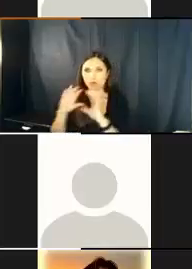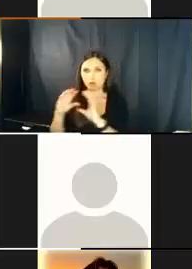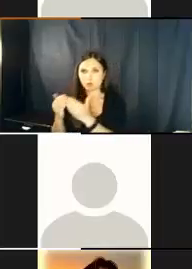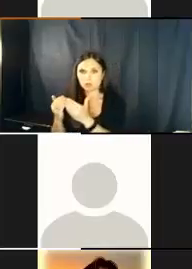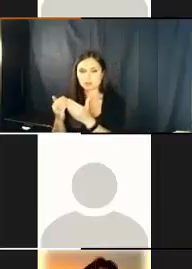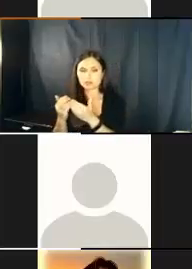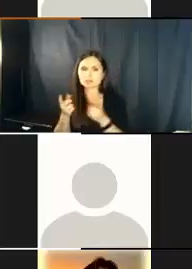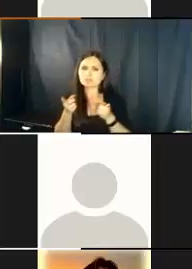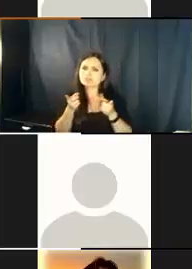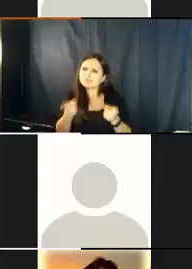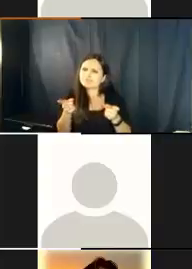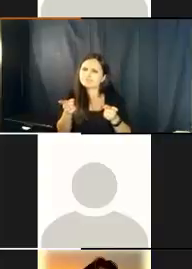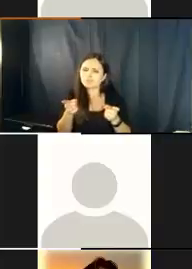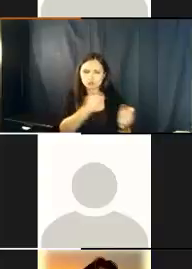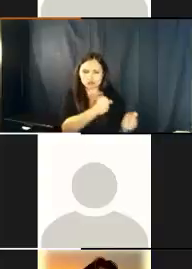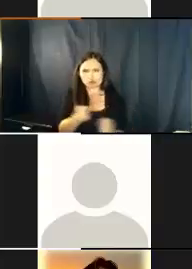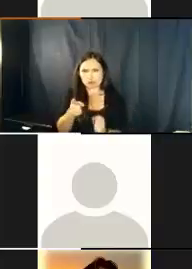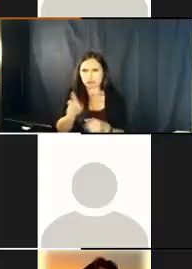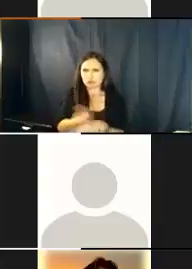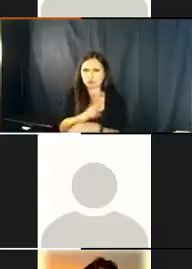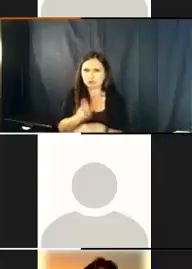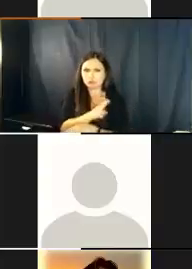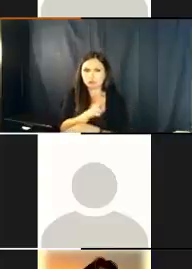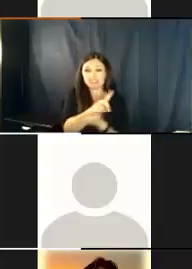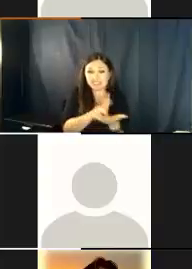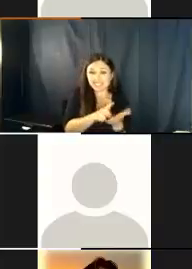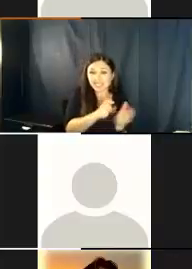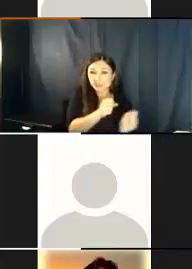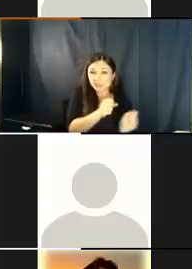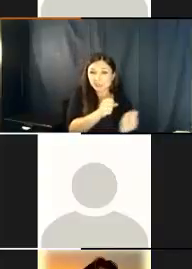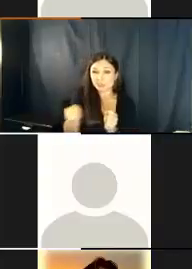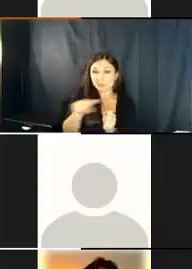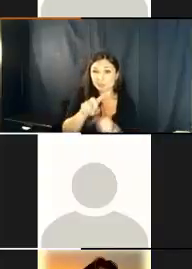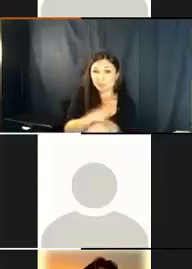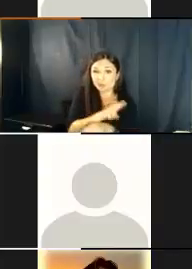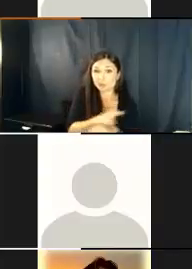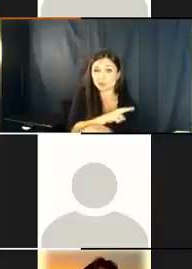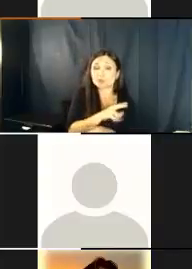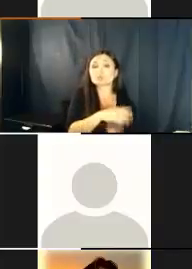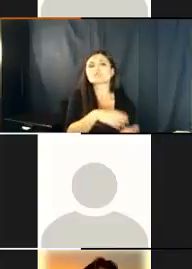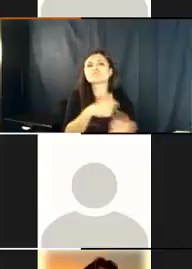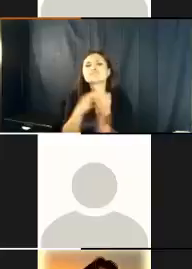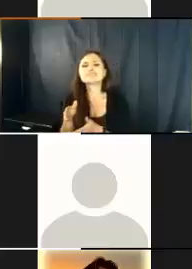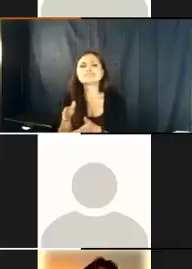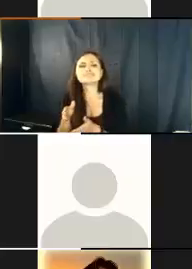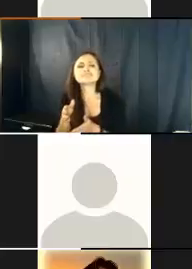some strategies that you use? What kind of design strategies do you use? And then how do you manage those getting out to teachers?